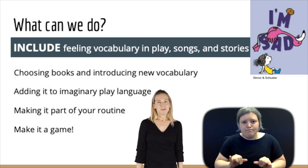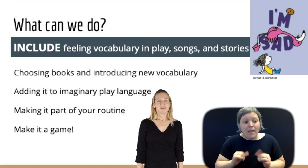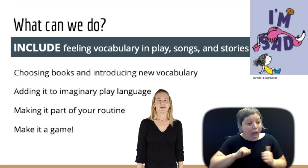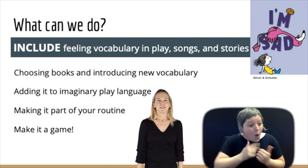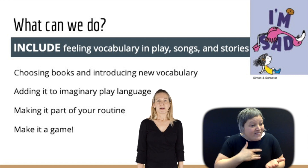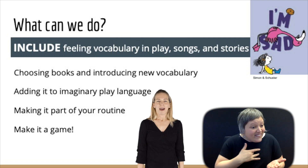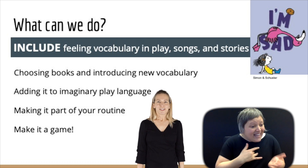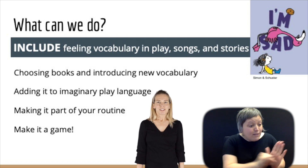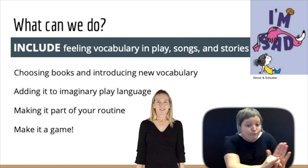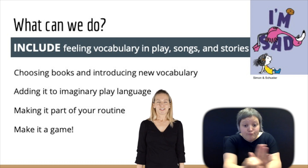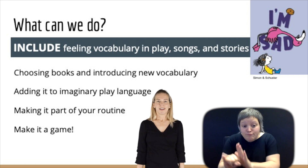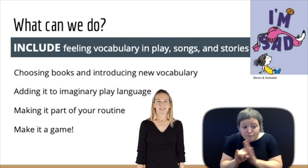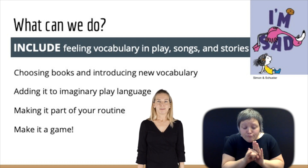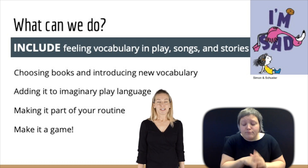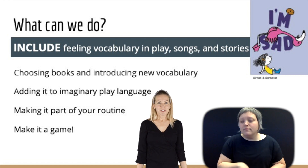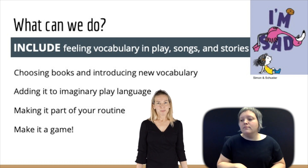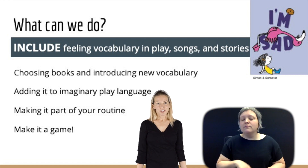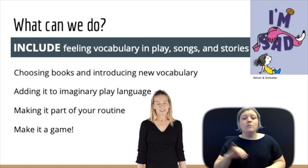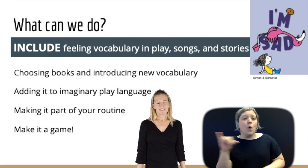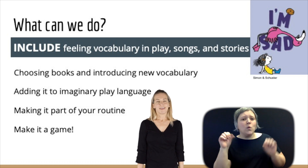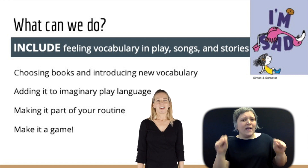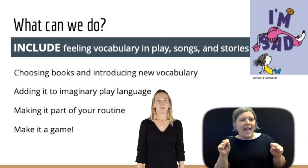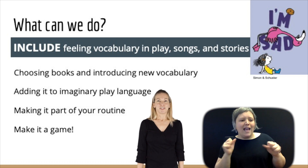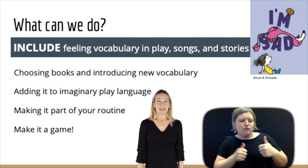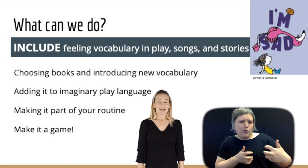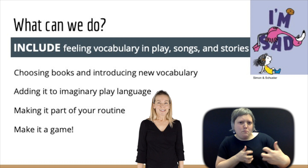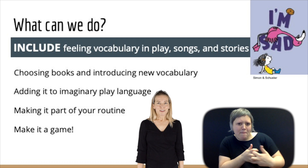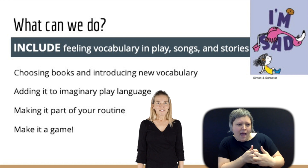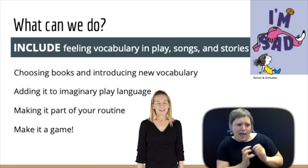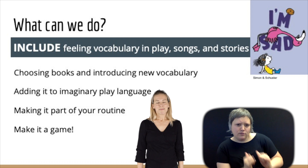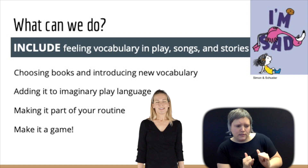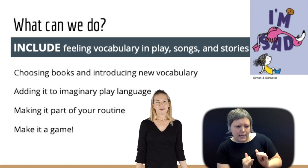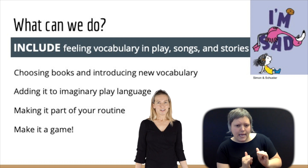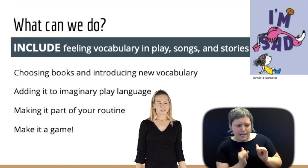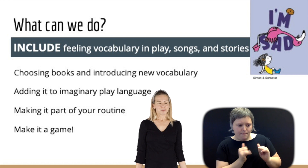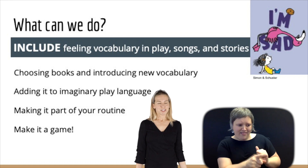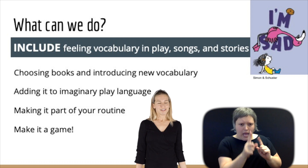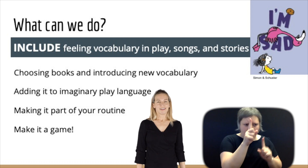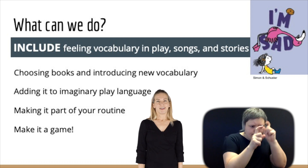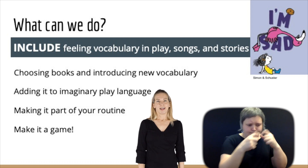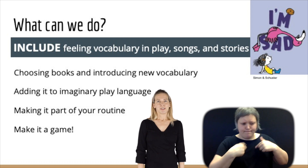You can try to match your child's facial expression and you can try to guess how they're feeling based on their facial expression.